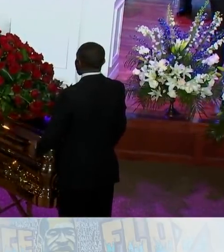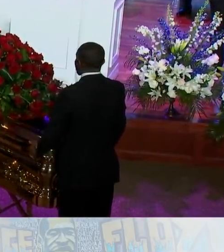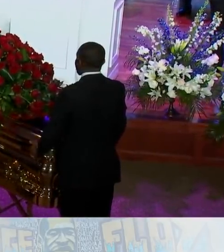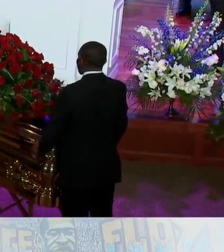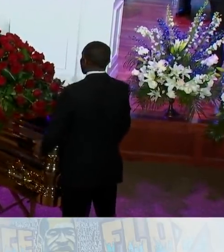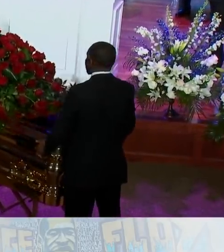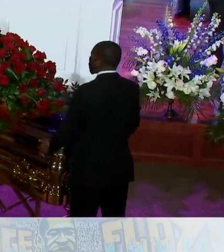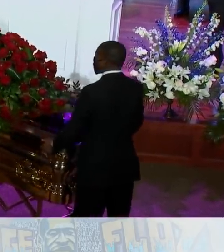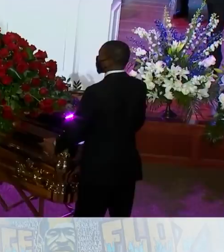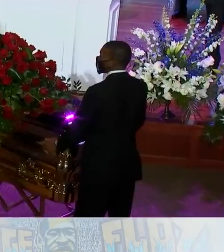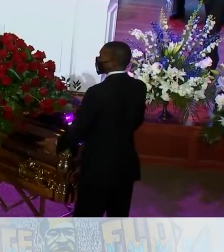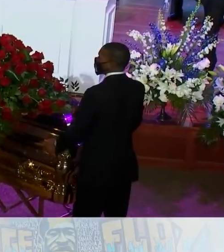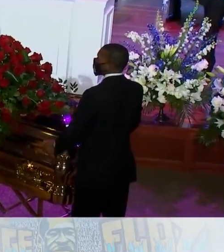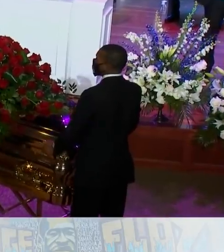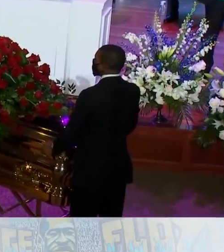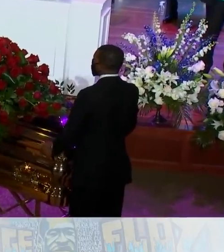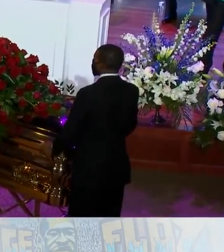THANK YOU FOR RESPECTING THE